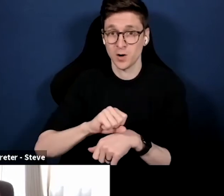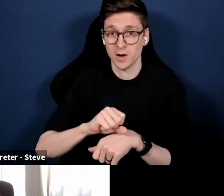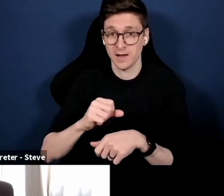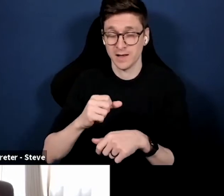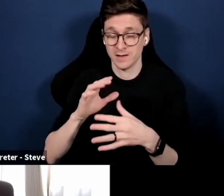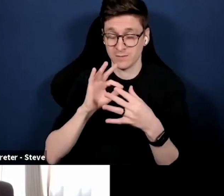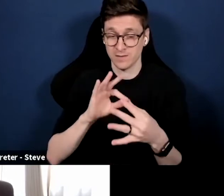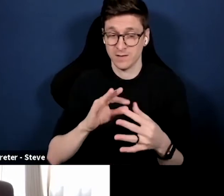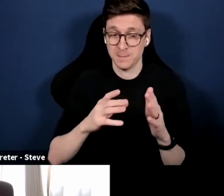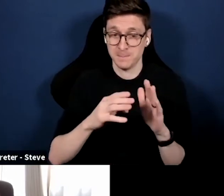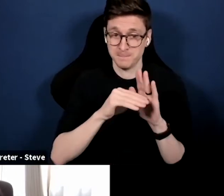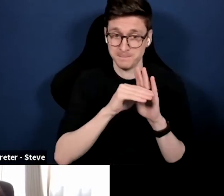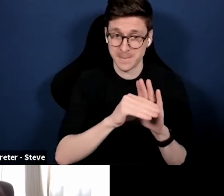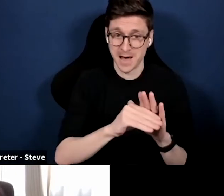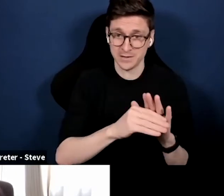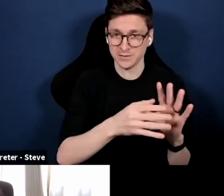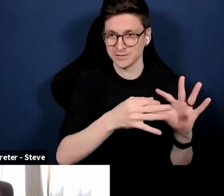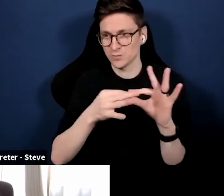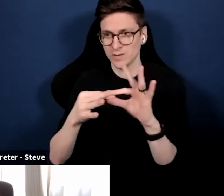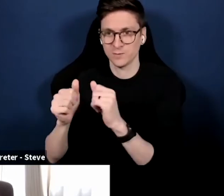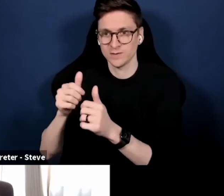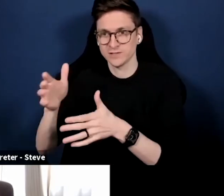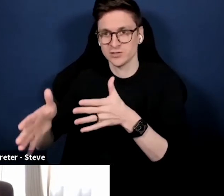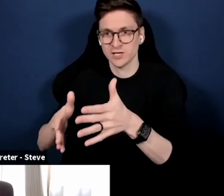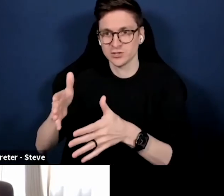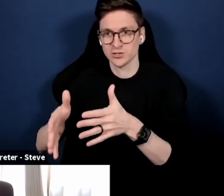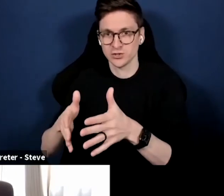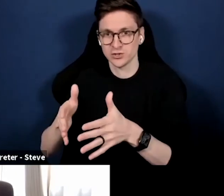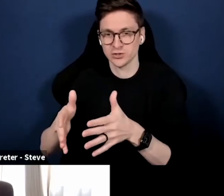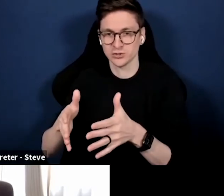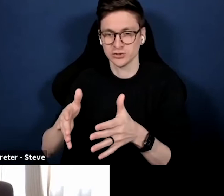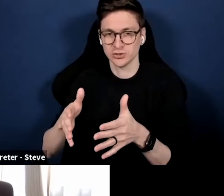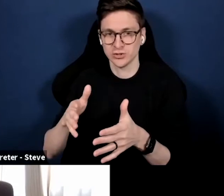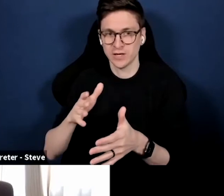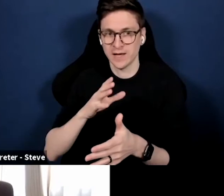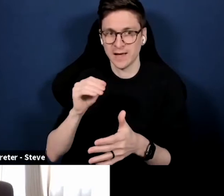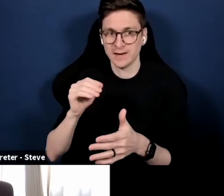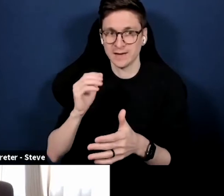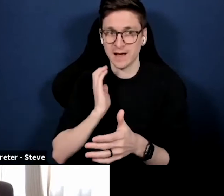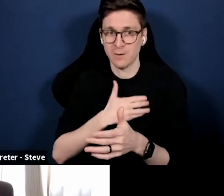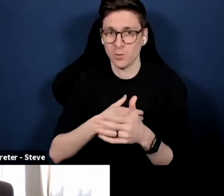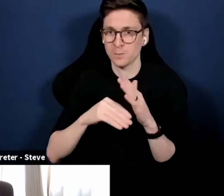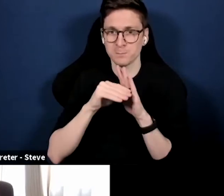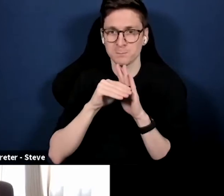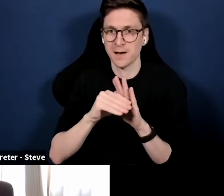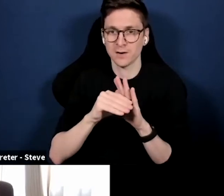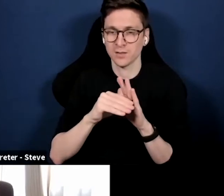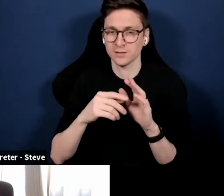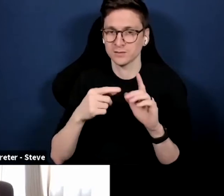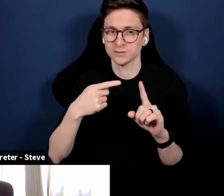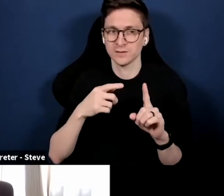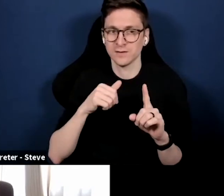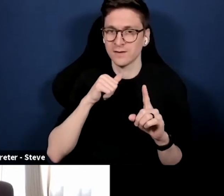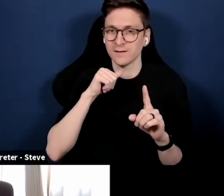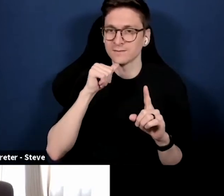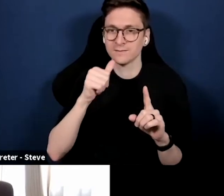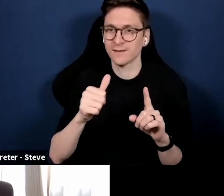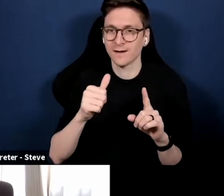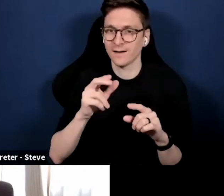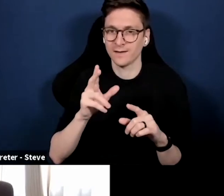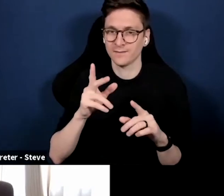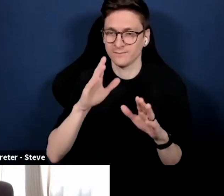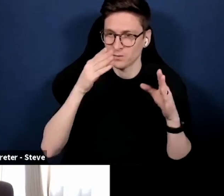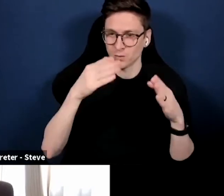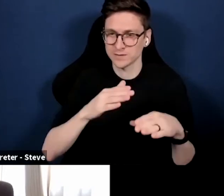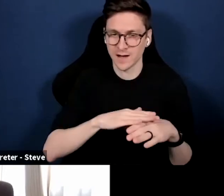now these models are not using the the um uh the the autonomous aspect of the brain model